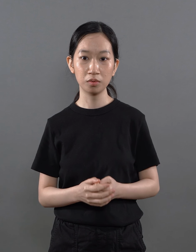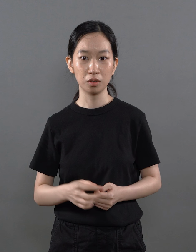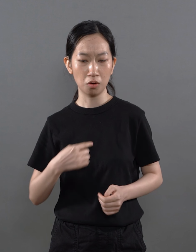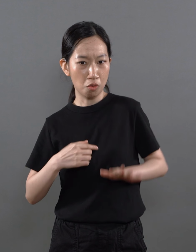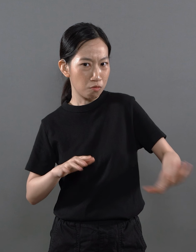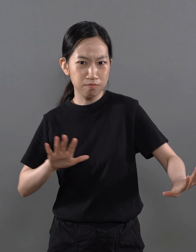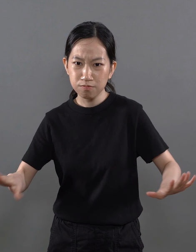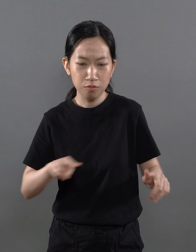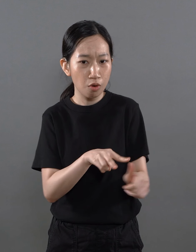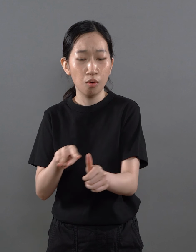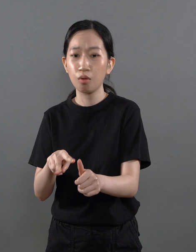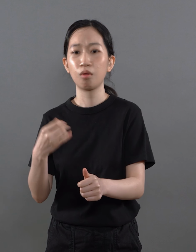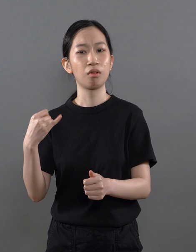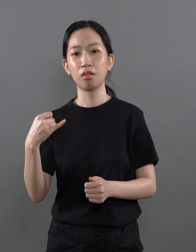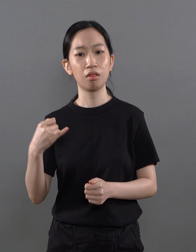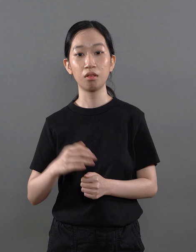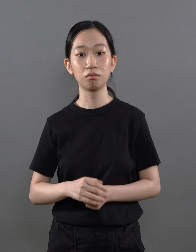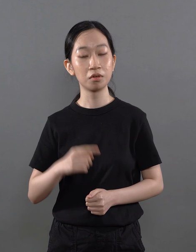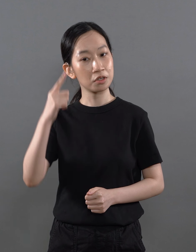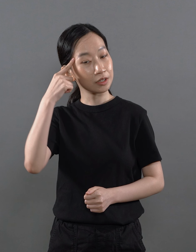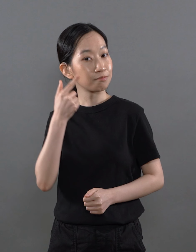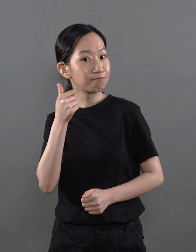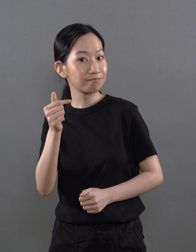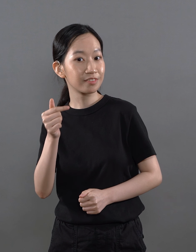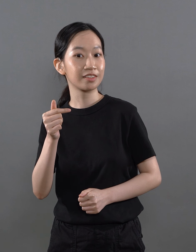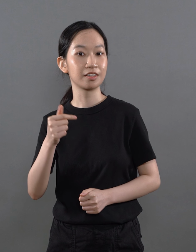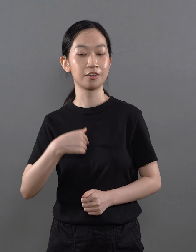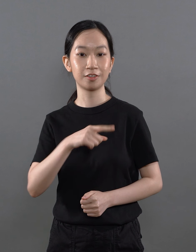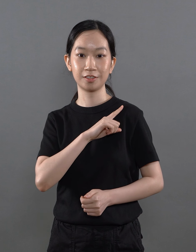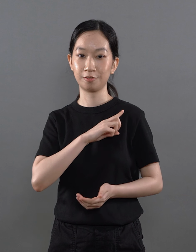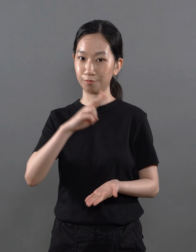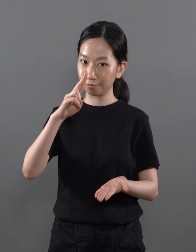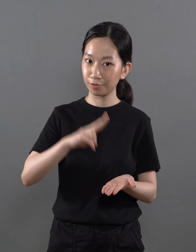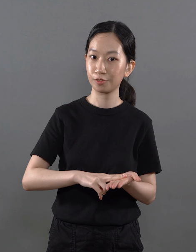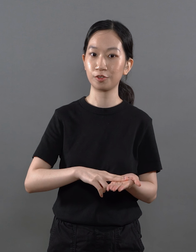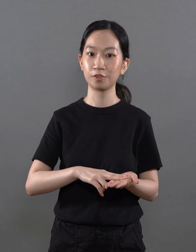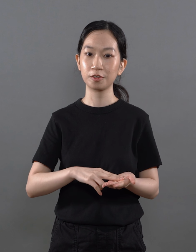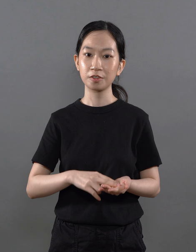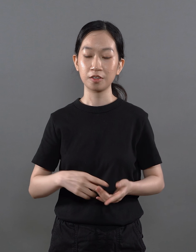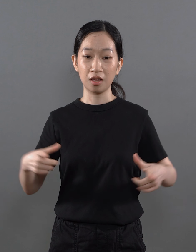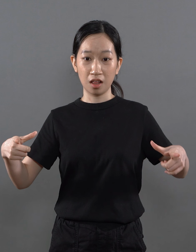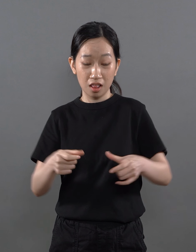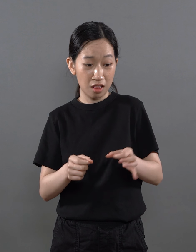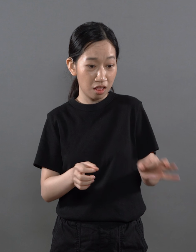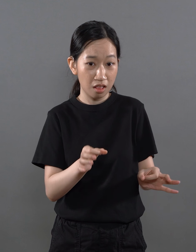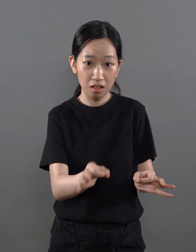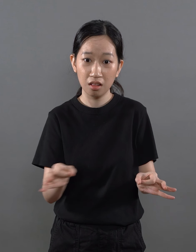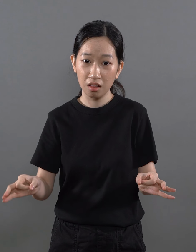is all the more beyond my control Taking things more positively I believe those things that